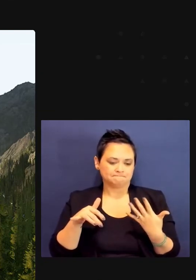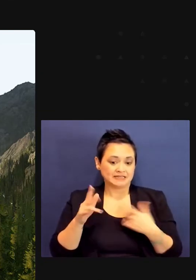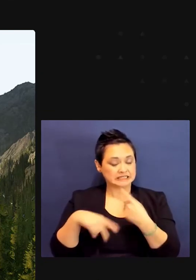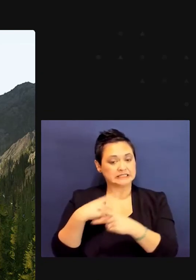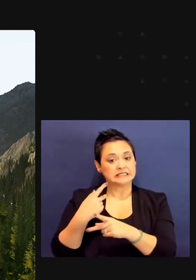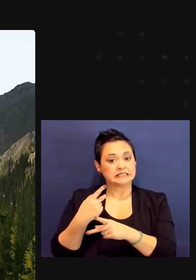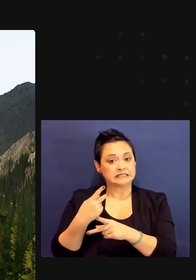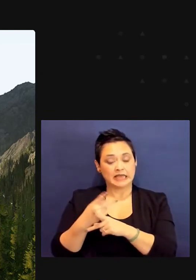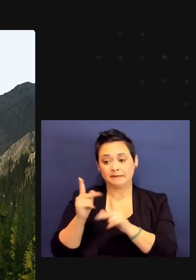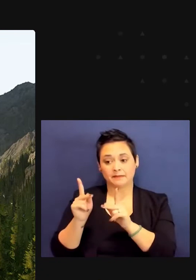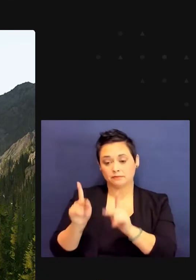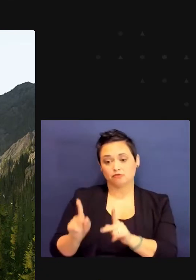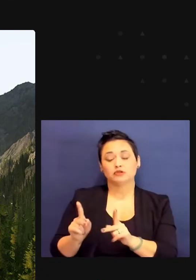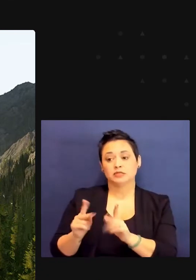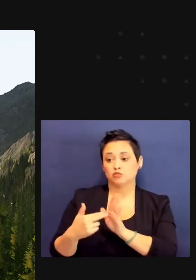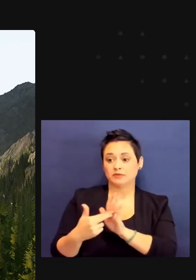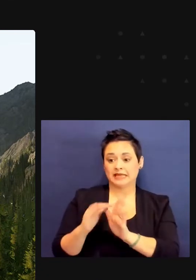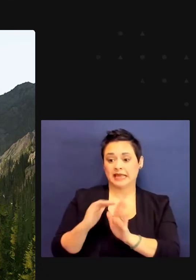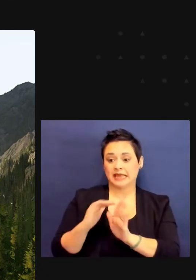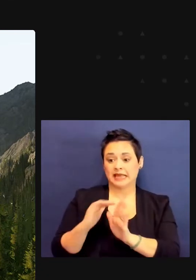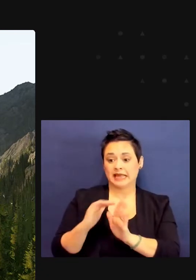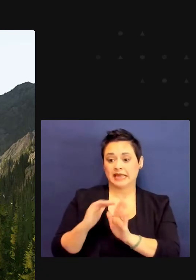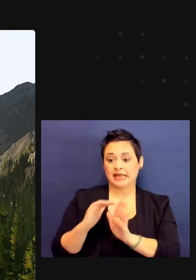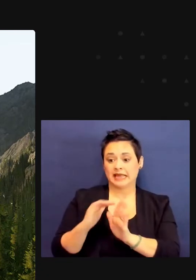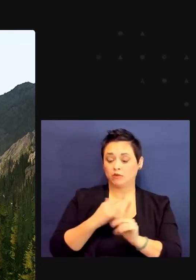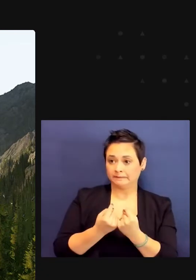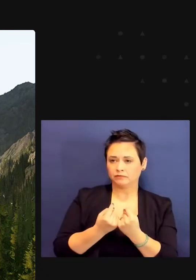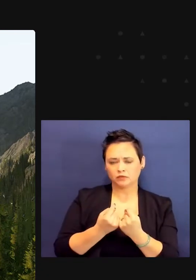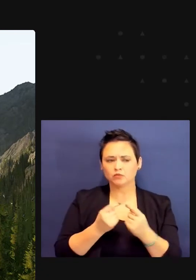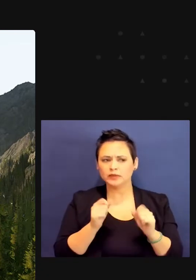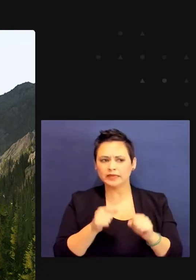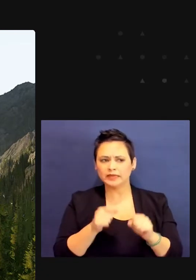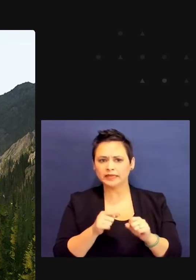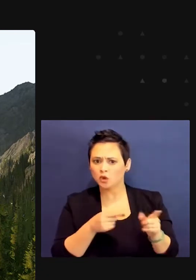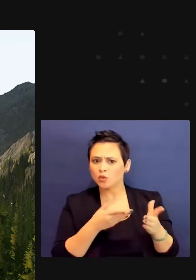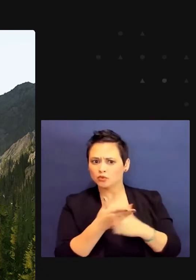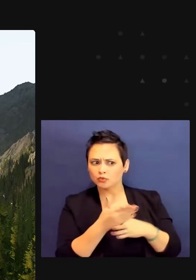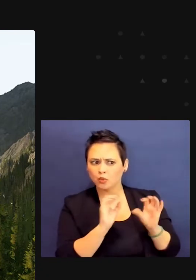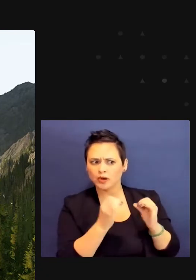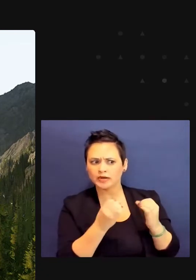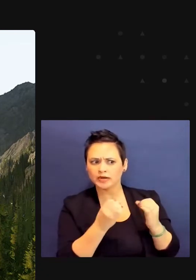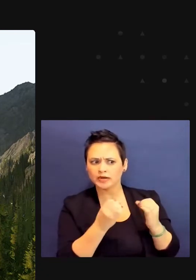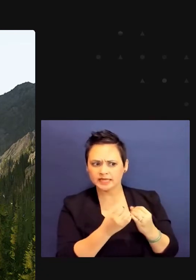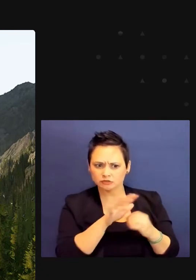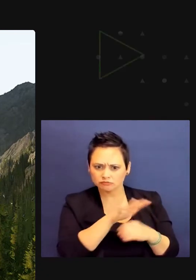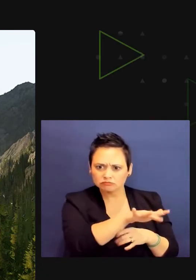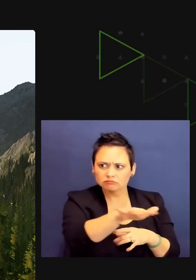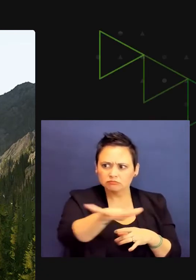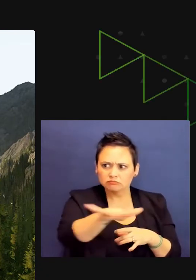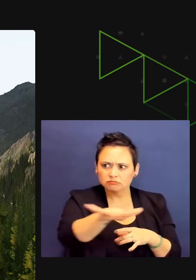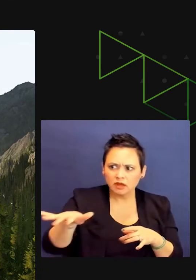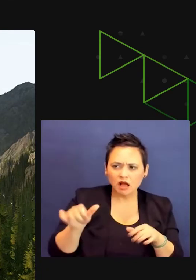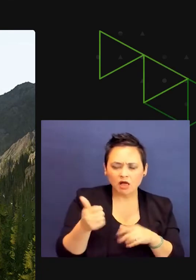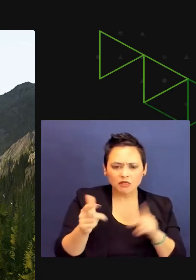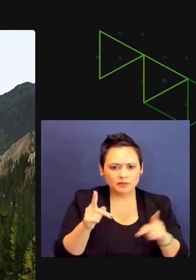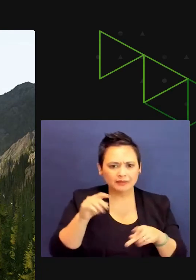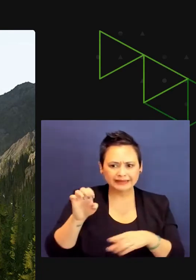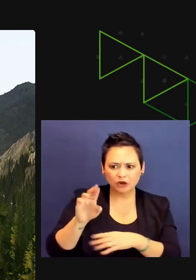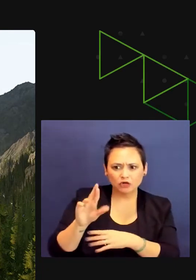through organizations across Xbox like our ERGs or Games for Everyone, and put together advisory panels,